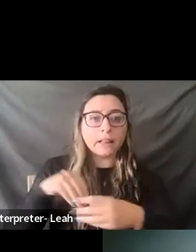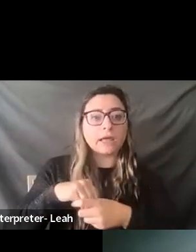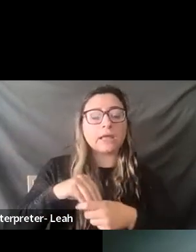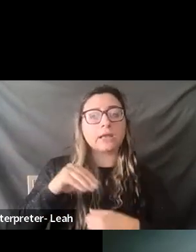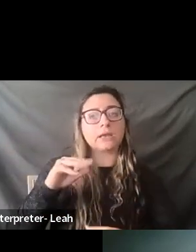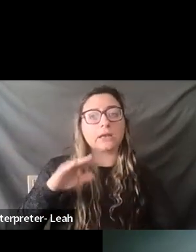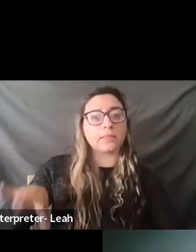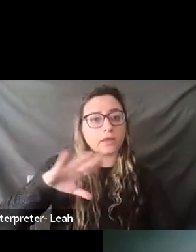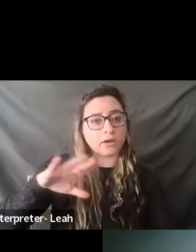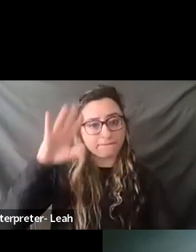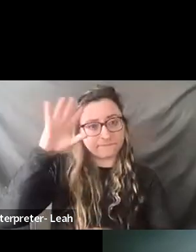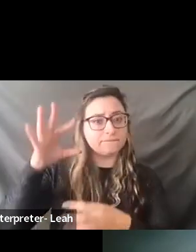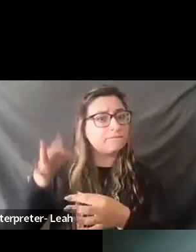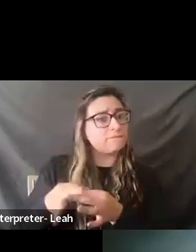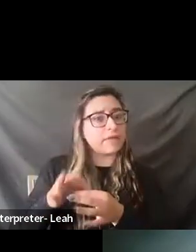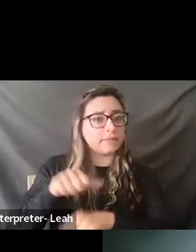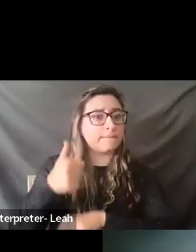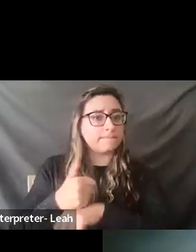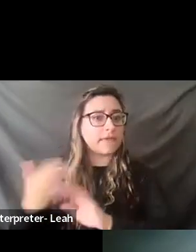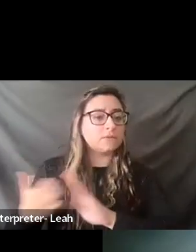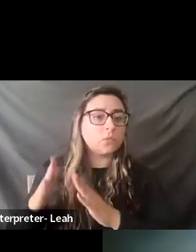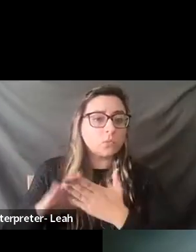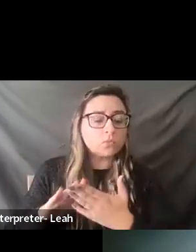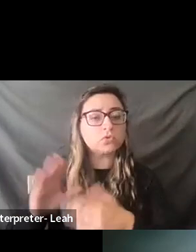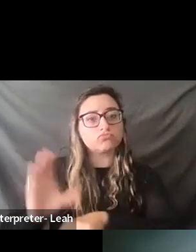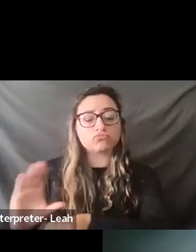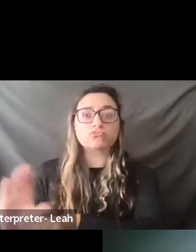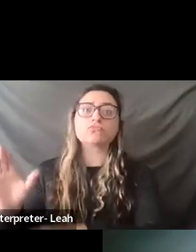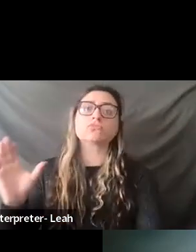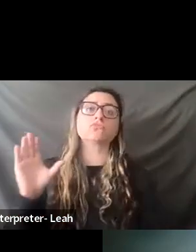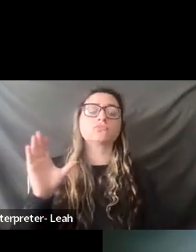Those people that had -- that weren't going to get vaccinated, COVID is not real, it's made up, it's whatever -- we had to take an opportunity when it presented itself to relay to people that they work with.